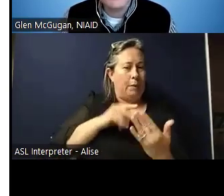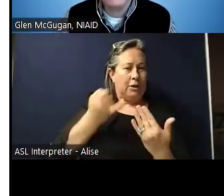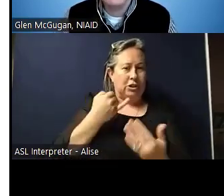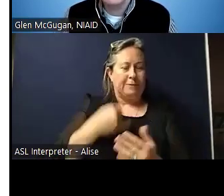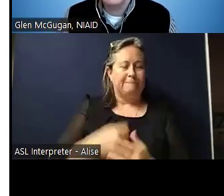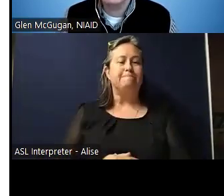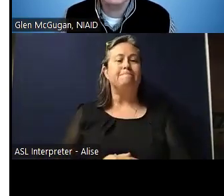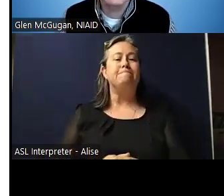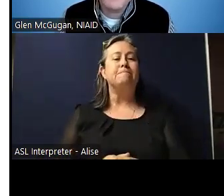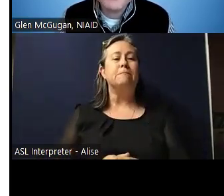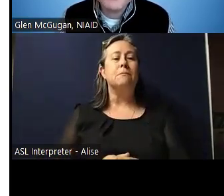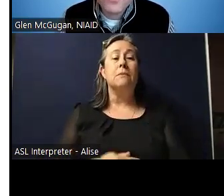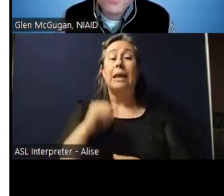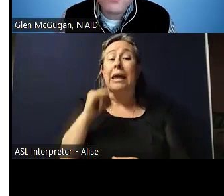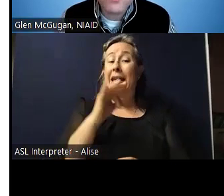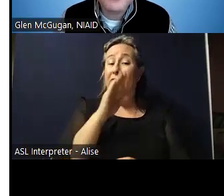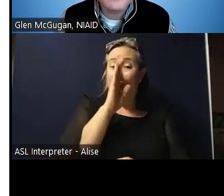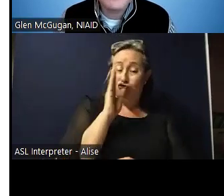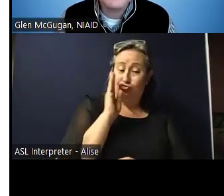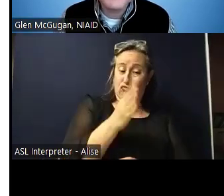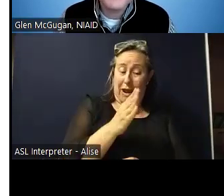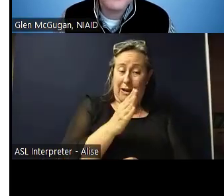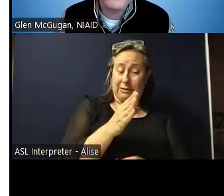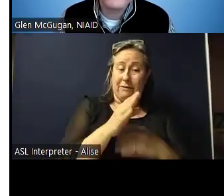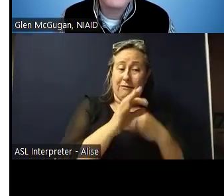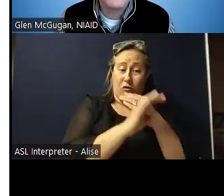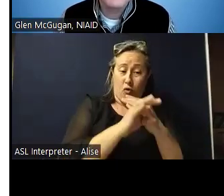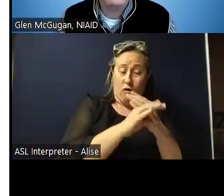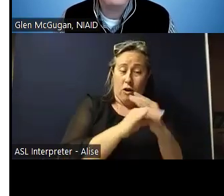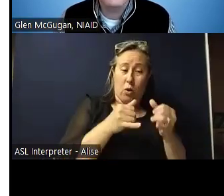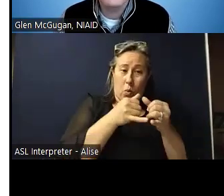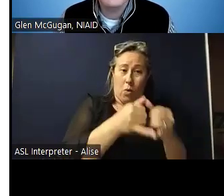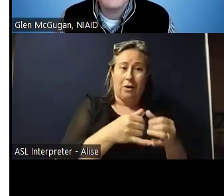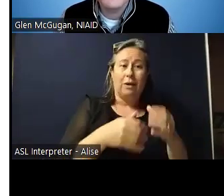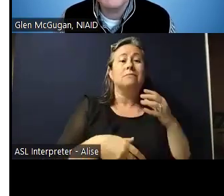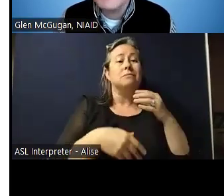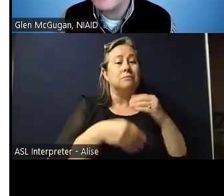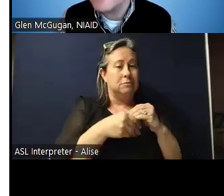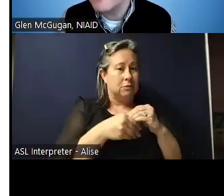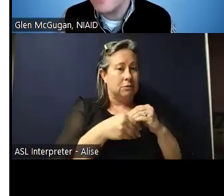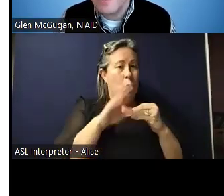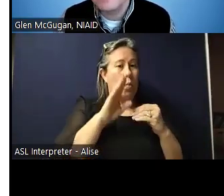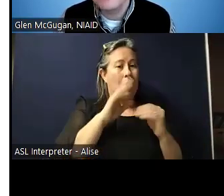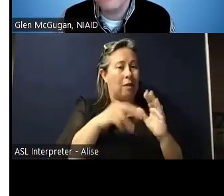Now, if it's a direct foreign award, in addition to those, reviewers are basically be asked,